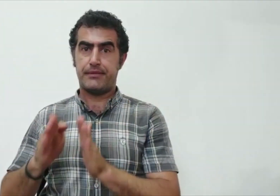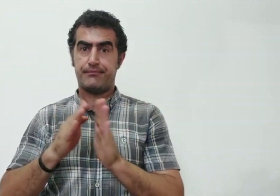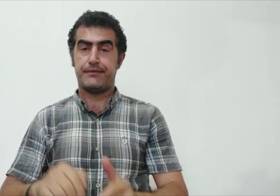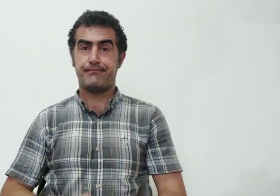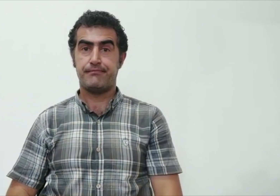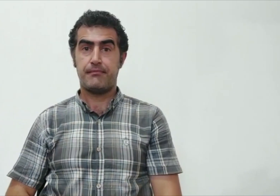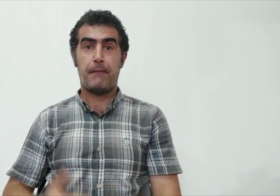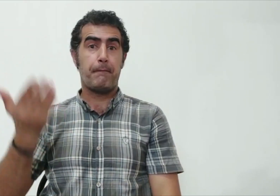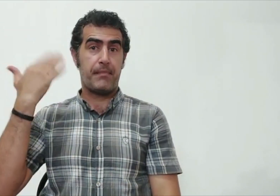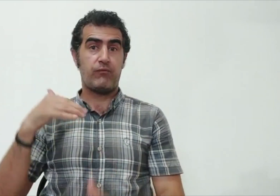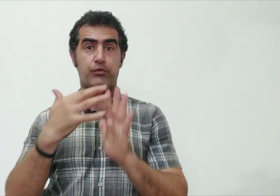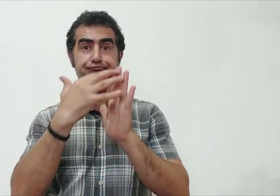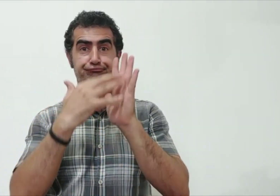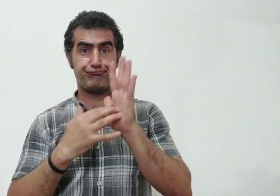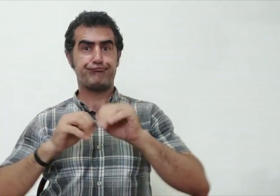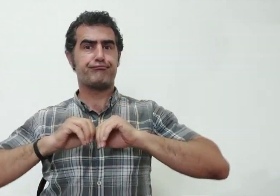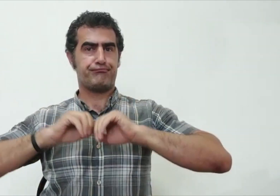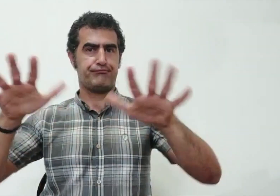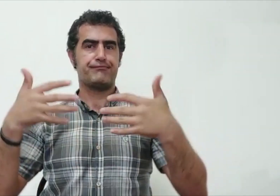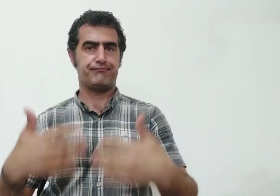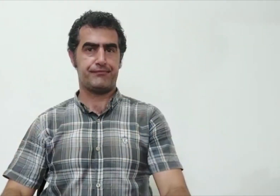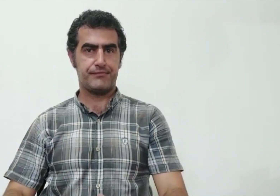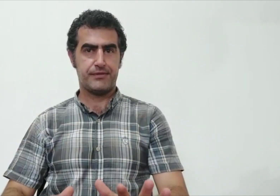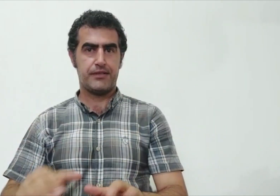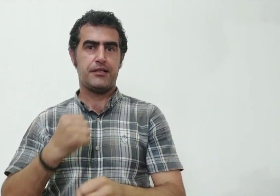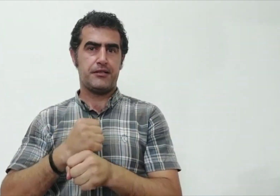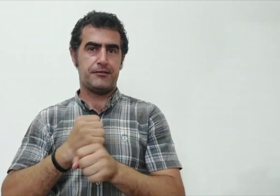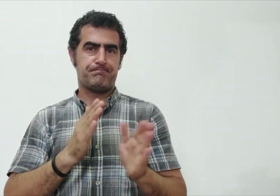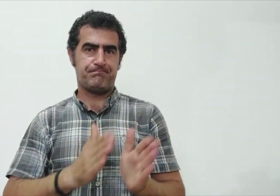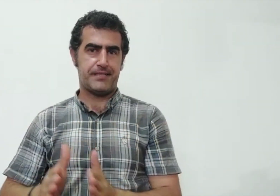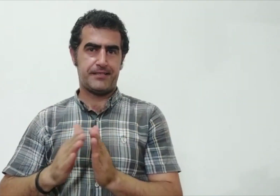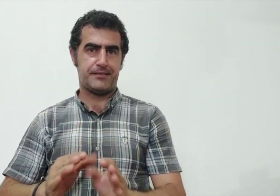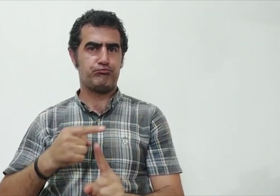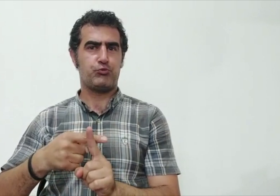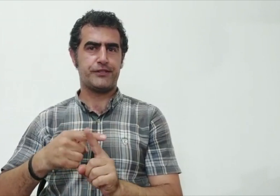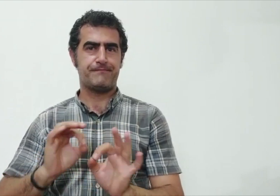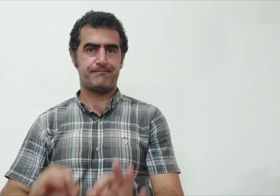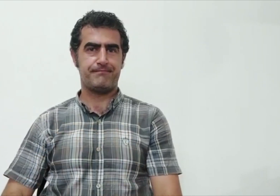in an official statement and shared further accordingly.